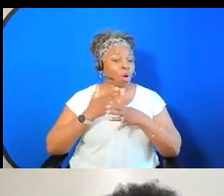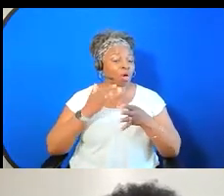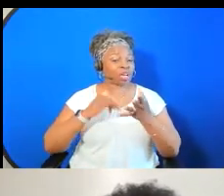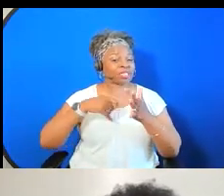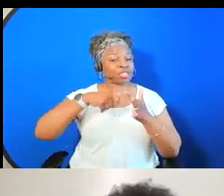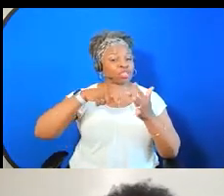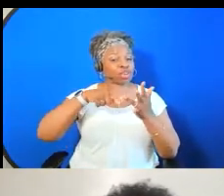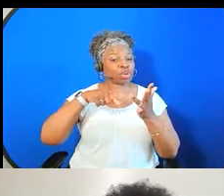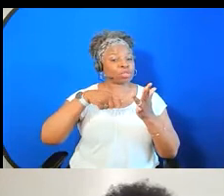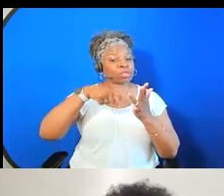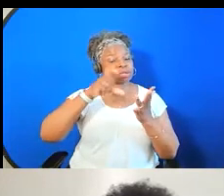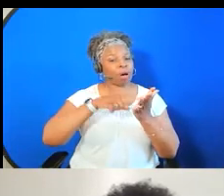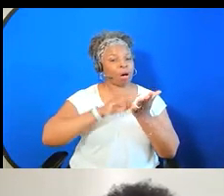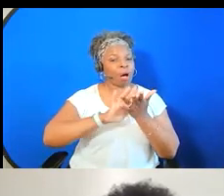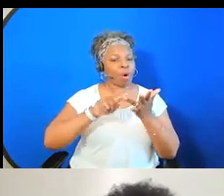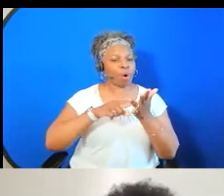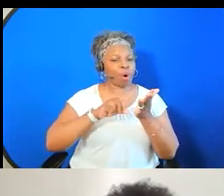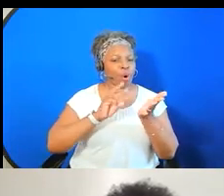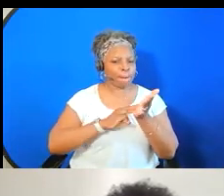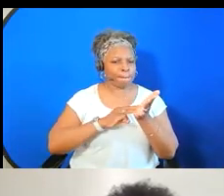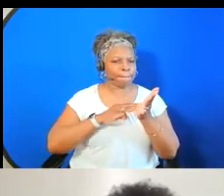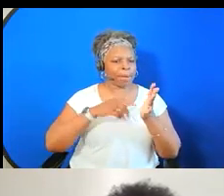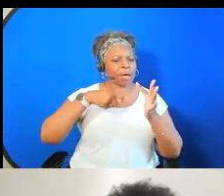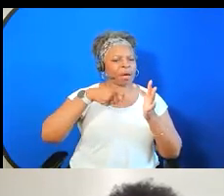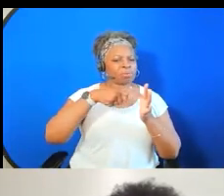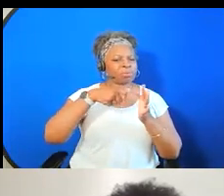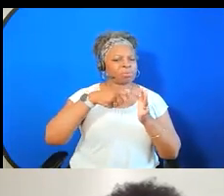and Konsthall C is an institution that's been around since 2004.